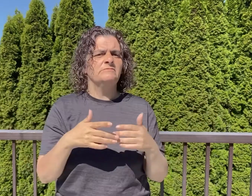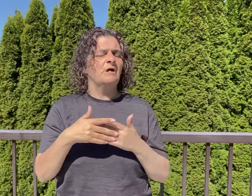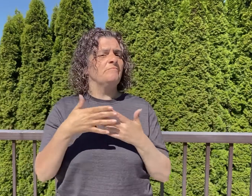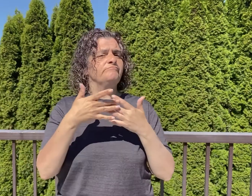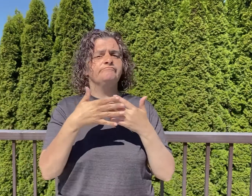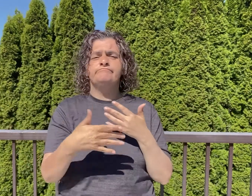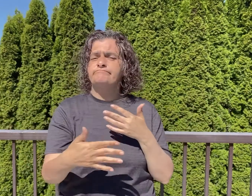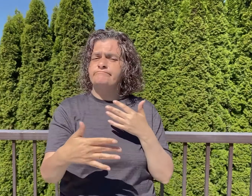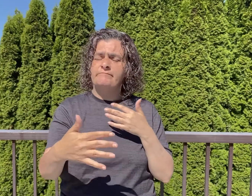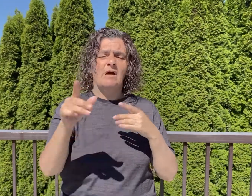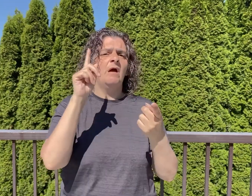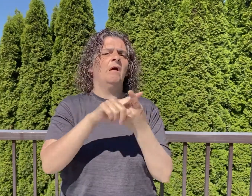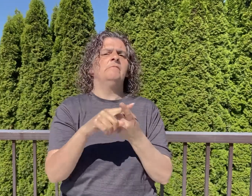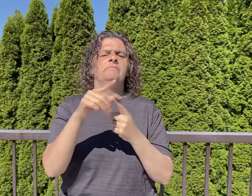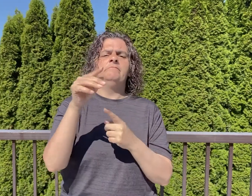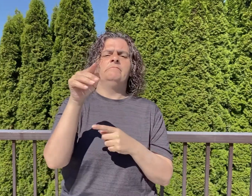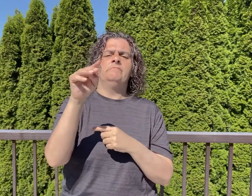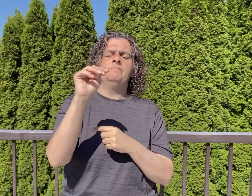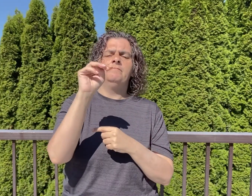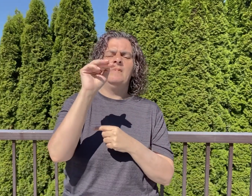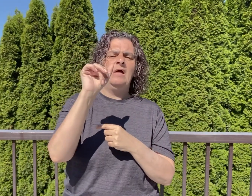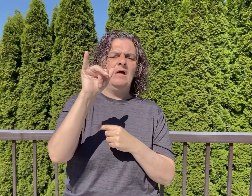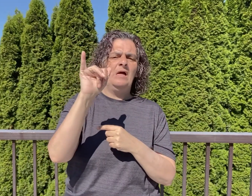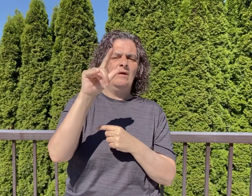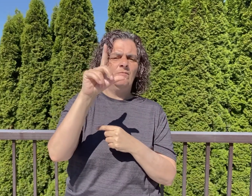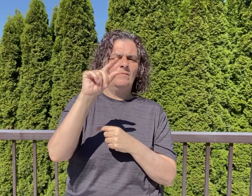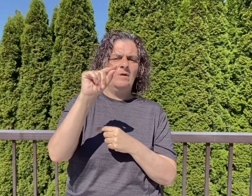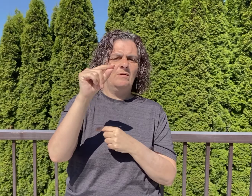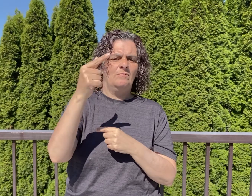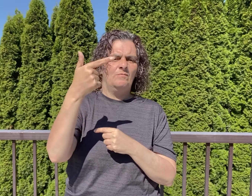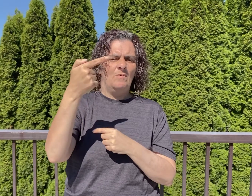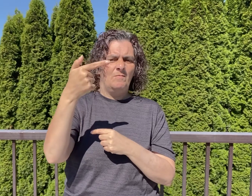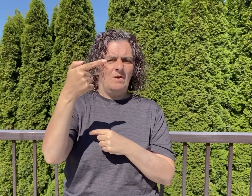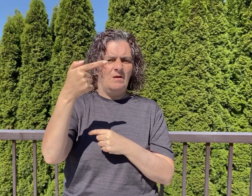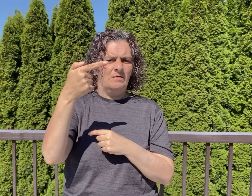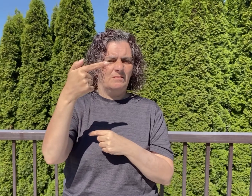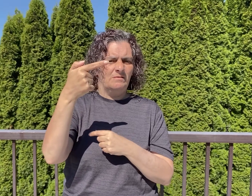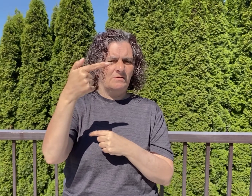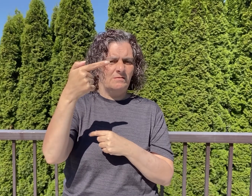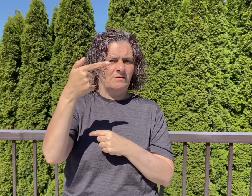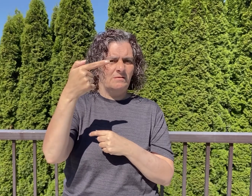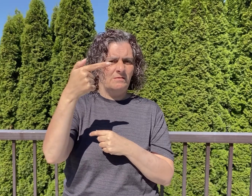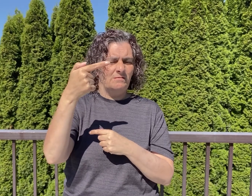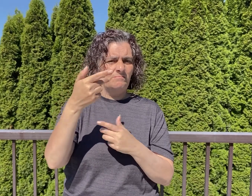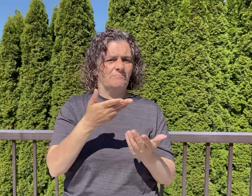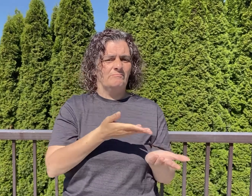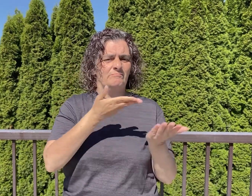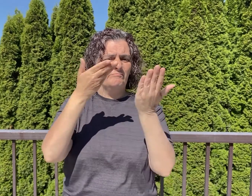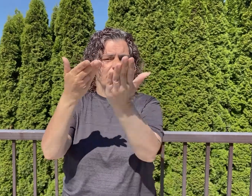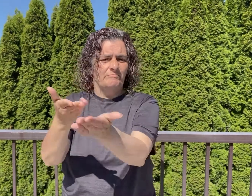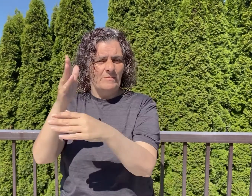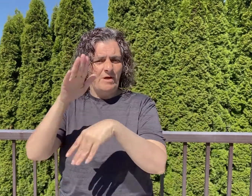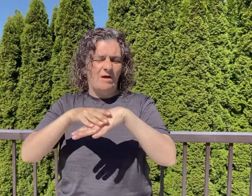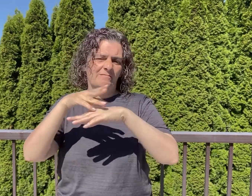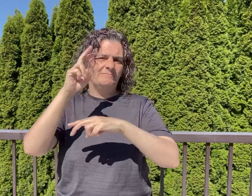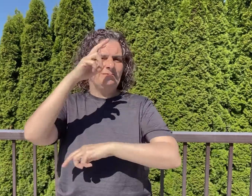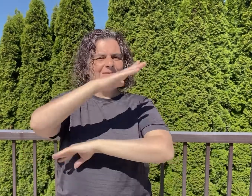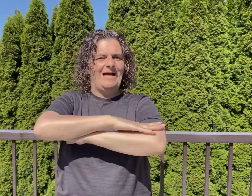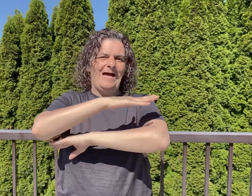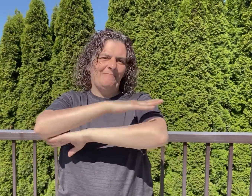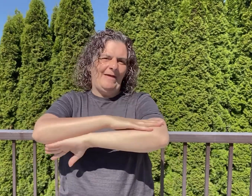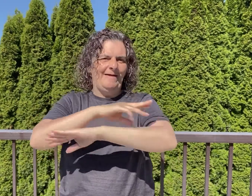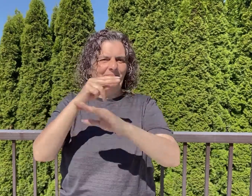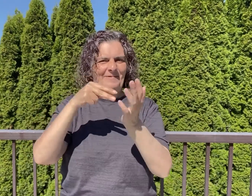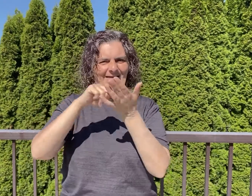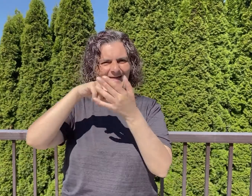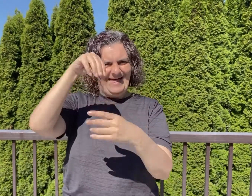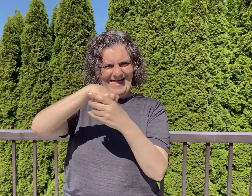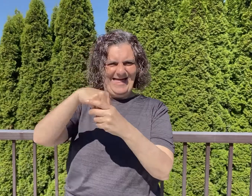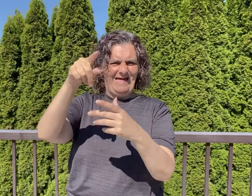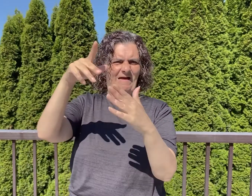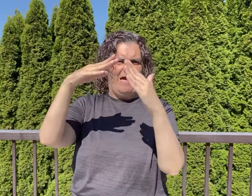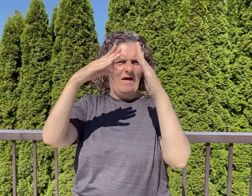In May of 2021, the bill was brought to the table in the House of